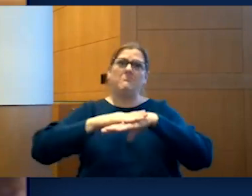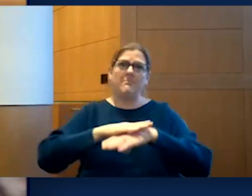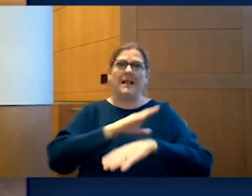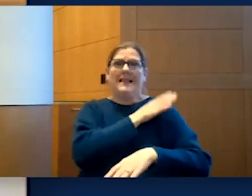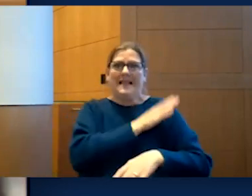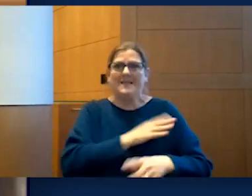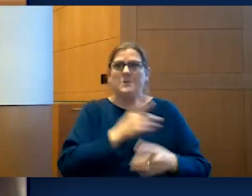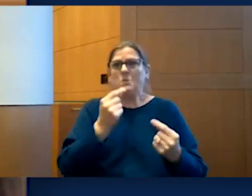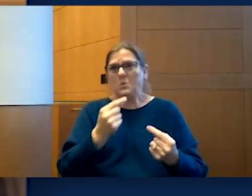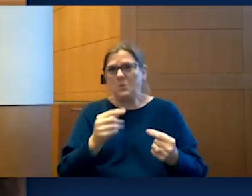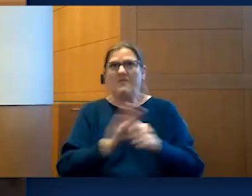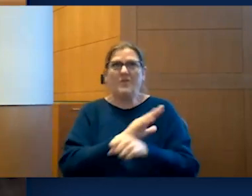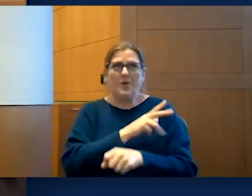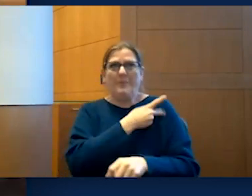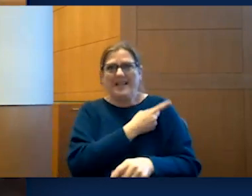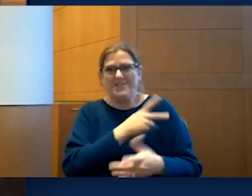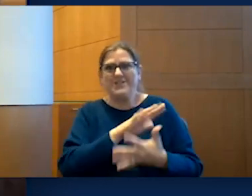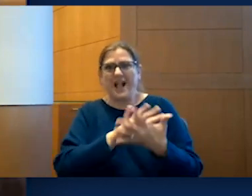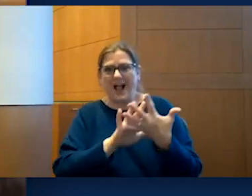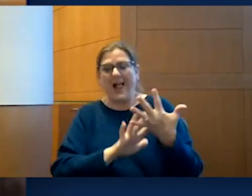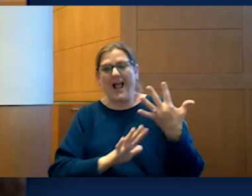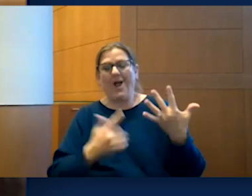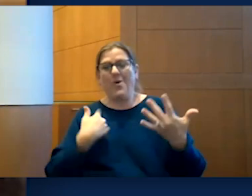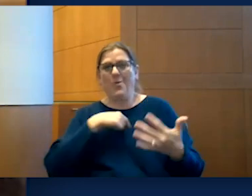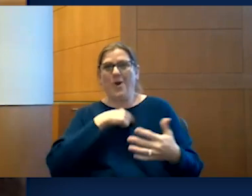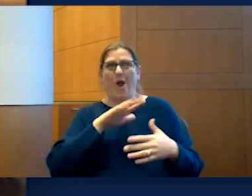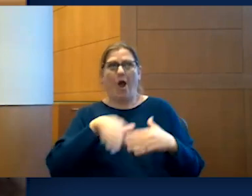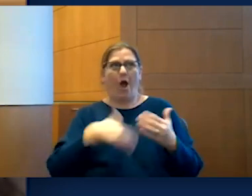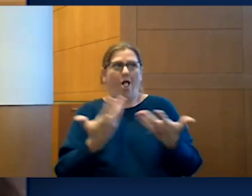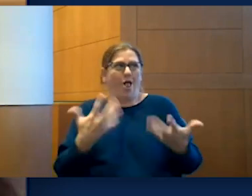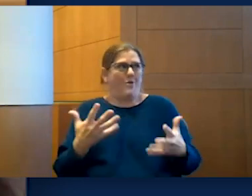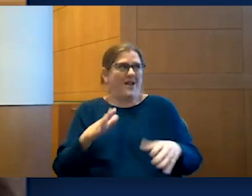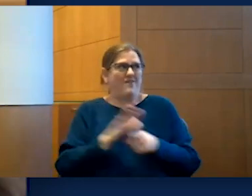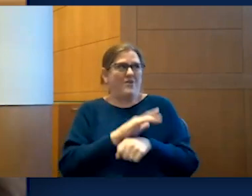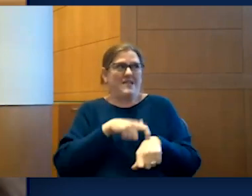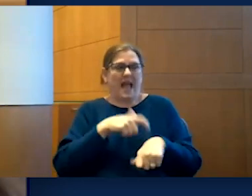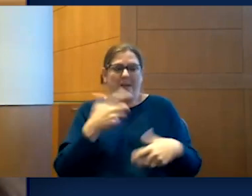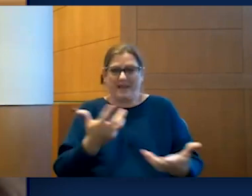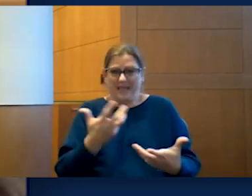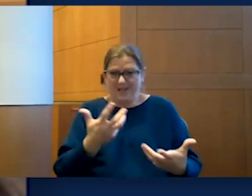Yep.